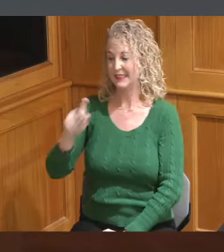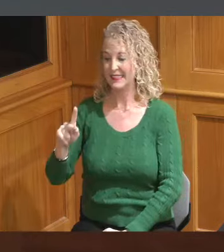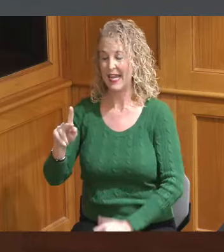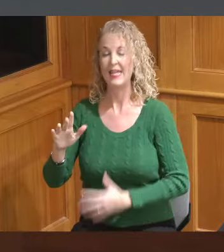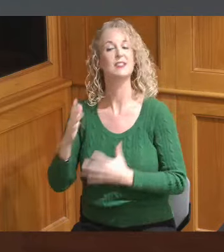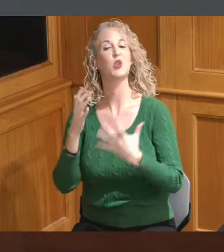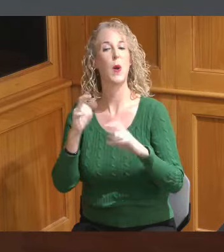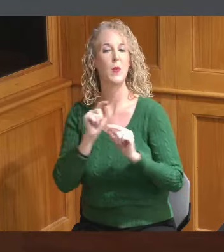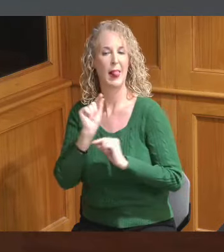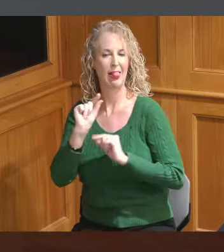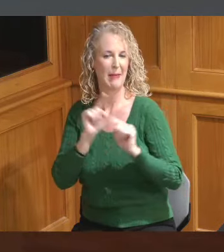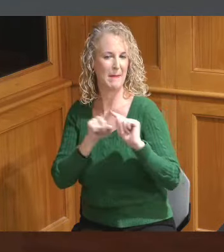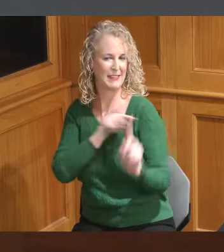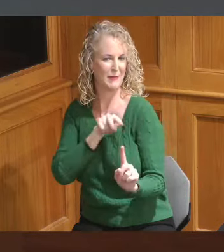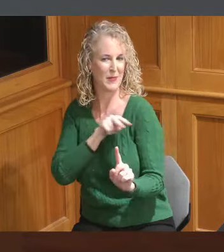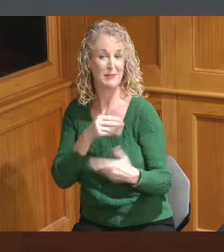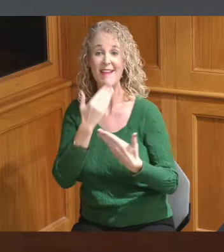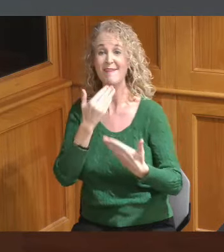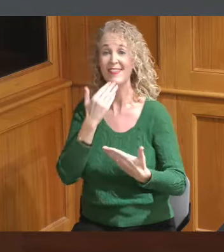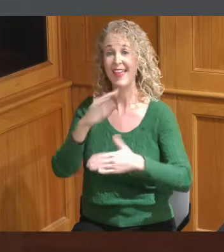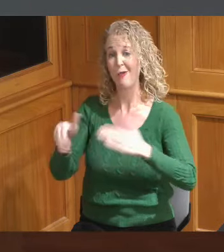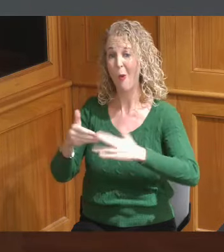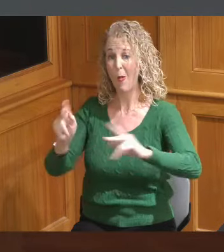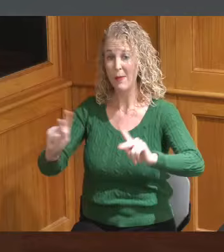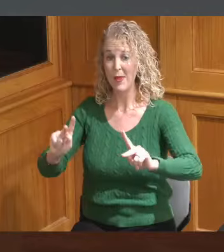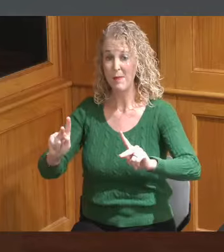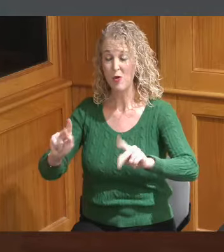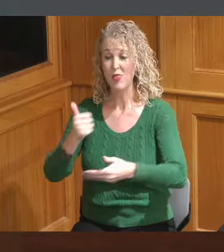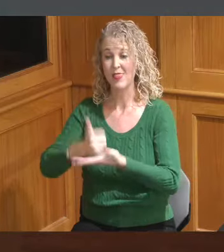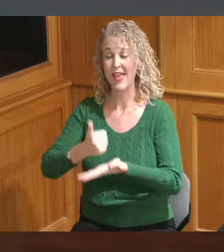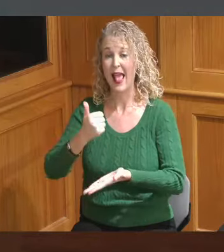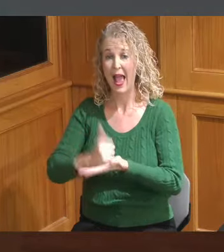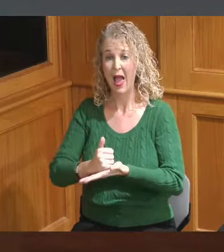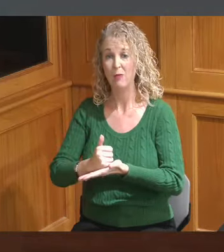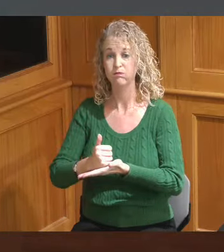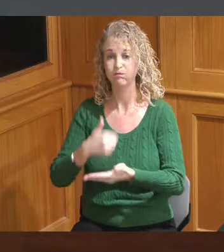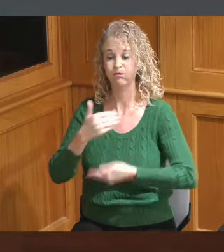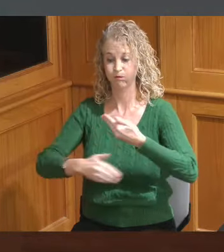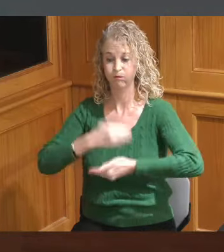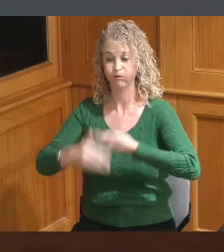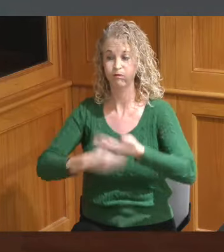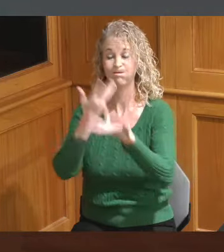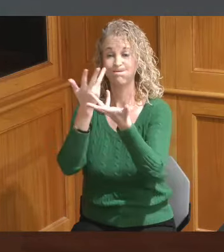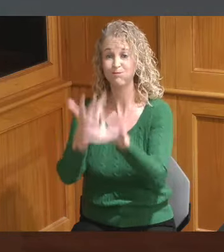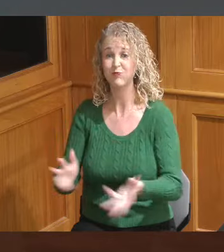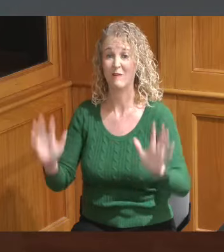different pivot and thank all the people who helped get that facility done as well as are